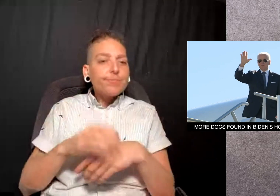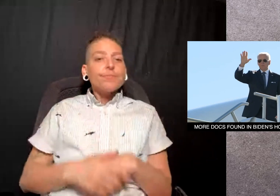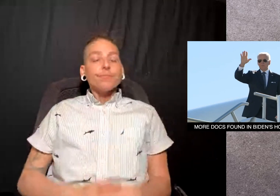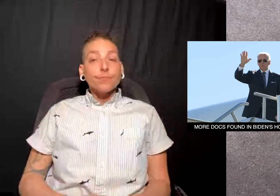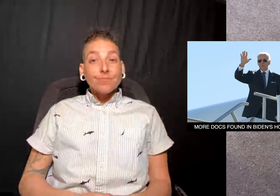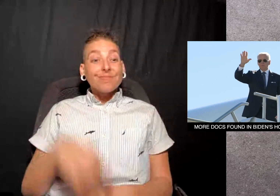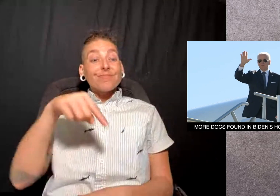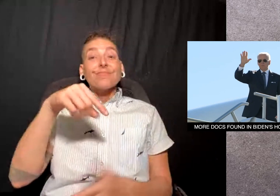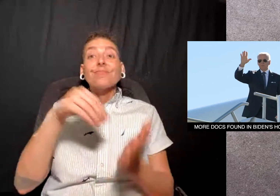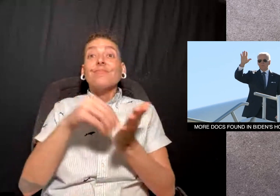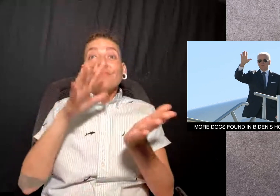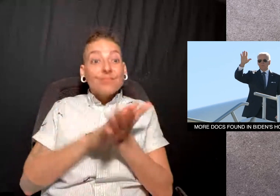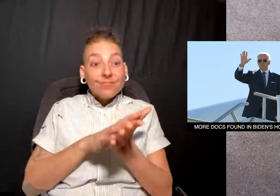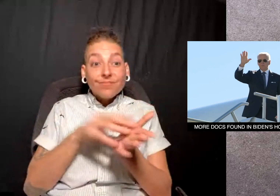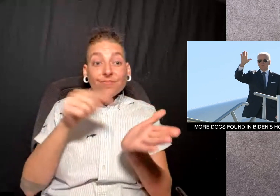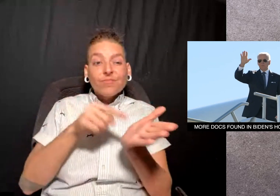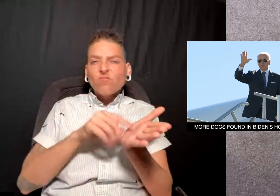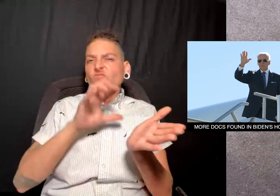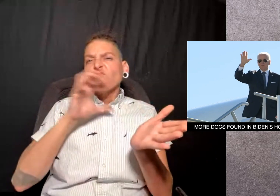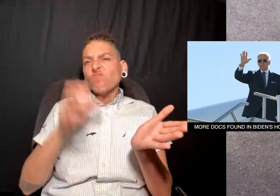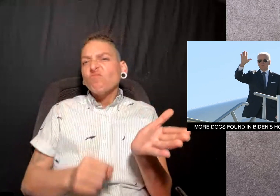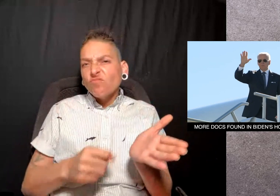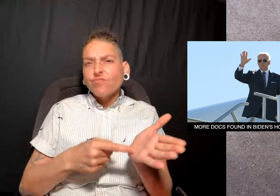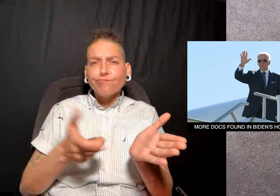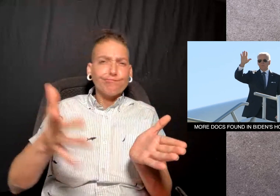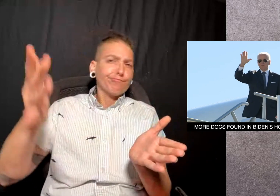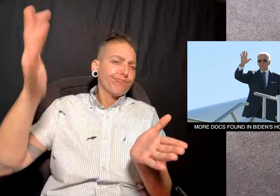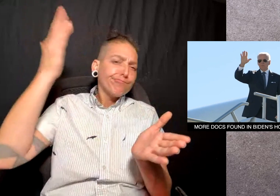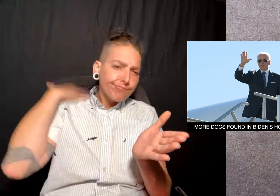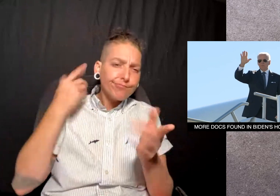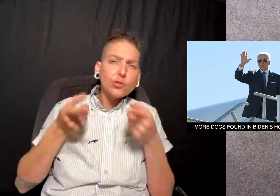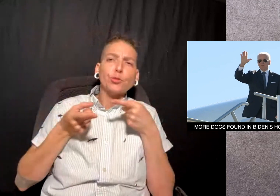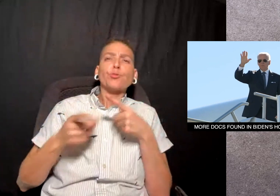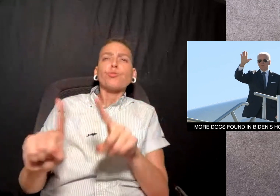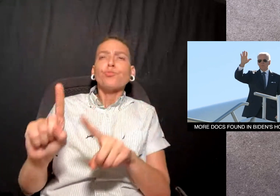the documents were from Biden's time as vice president